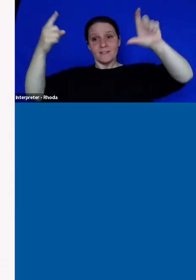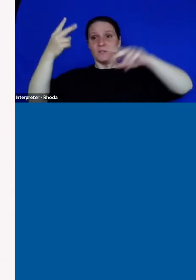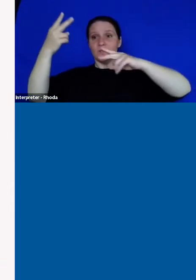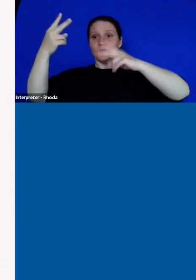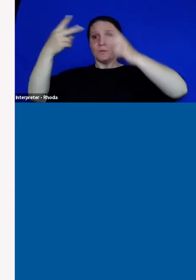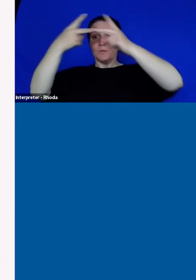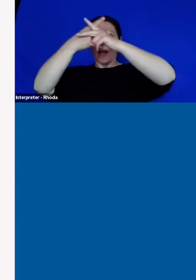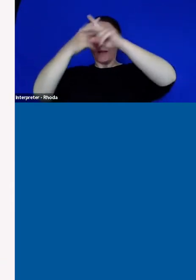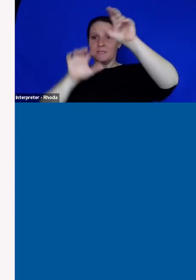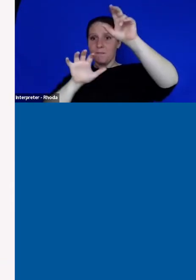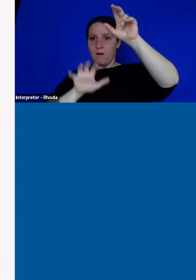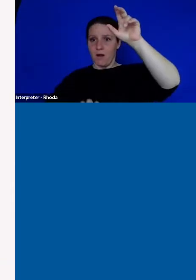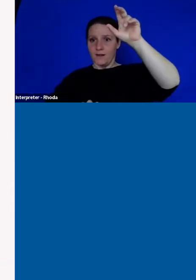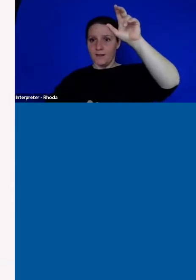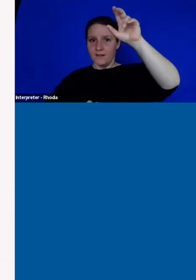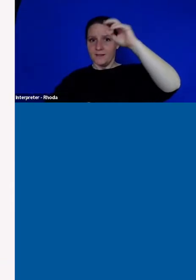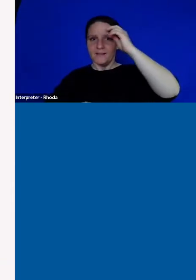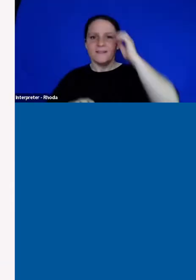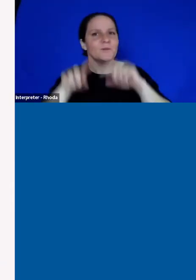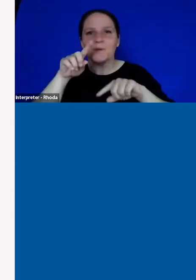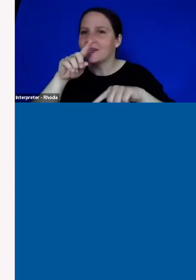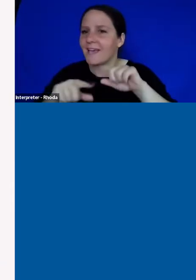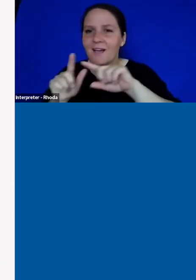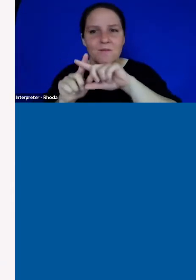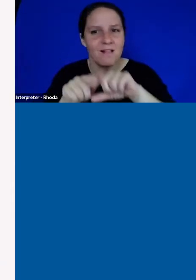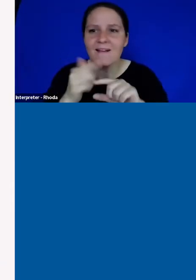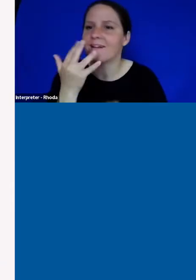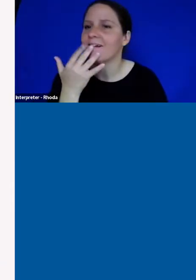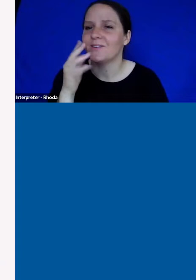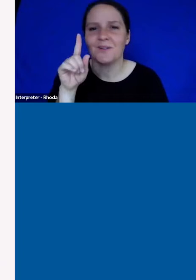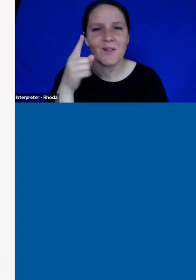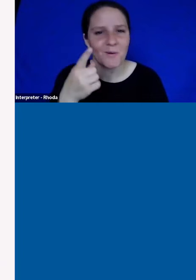because we can't rely on color alone for that. You can do style differences,